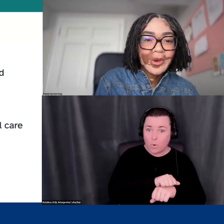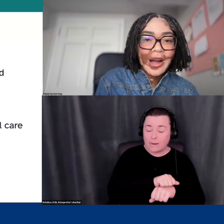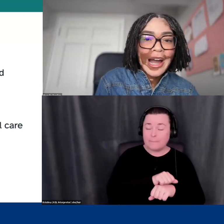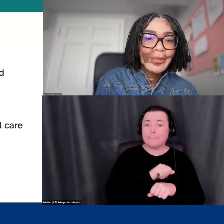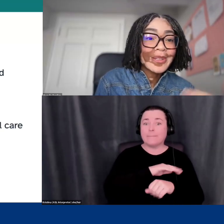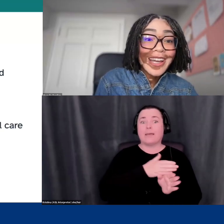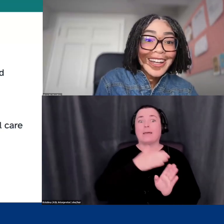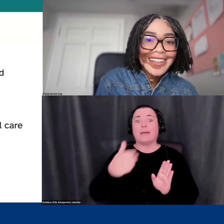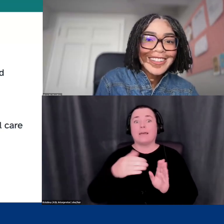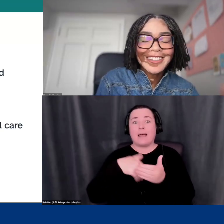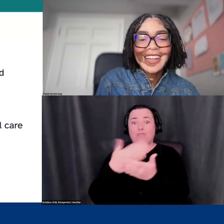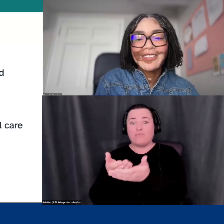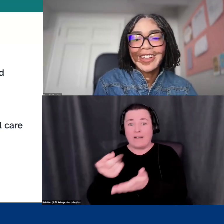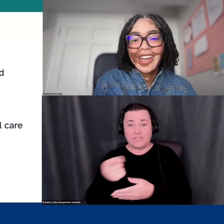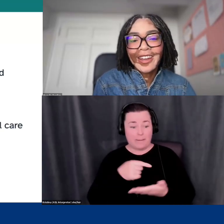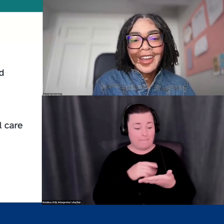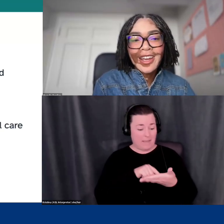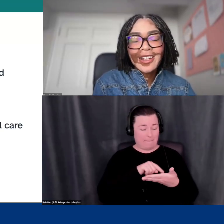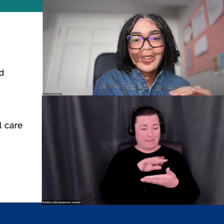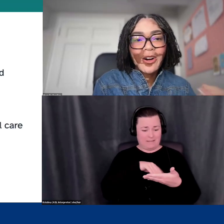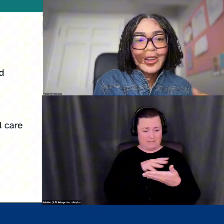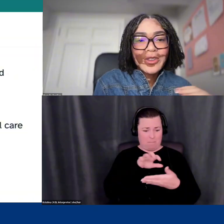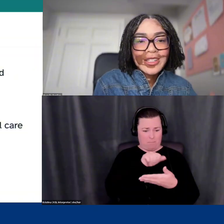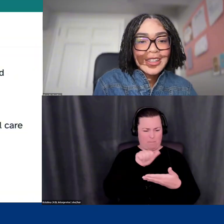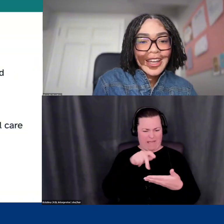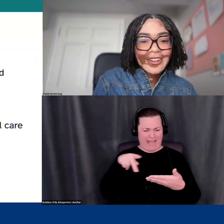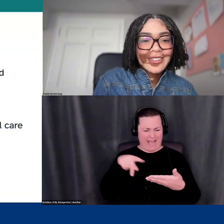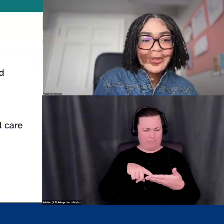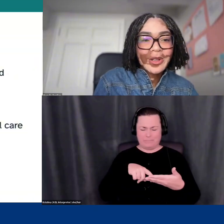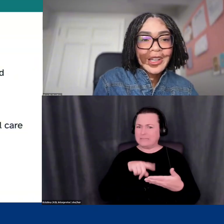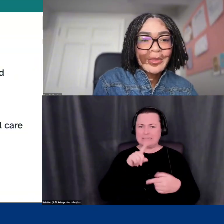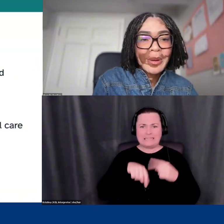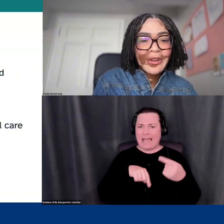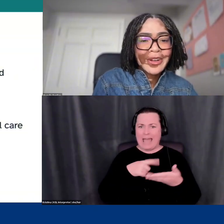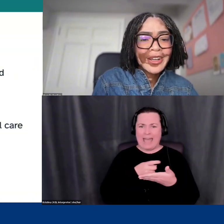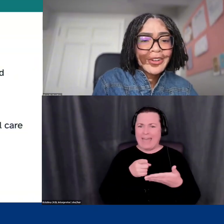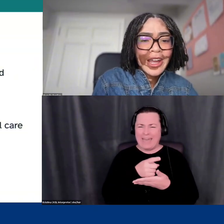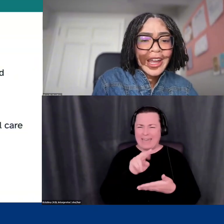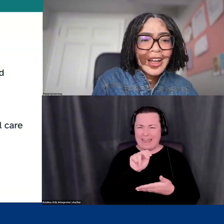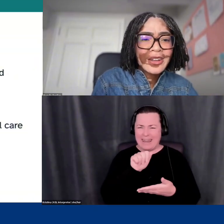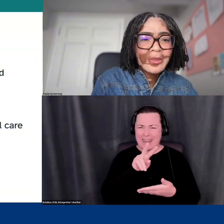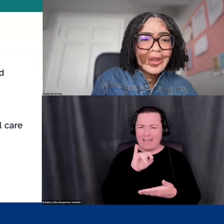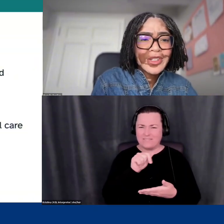virtual app? Is that easy to navigate? And so all of these layers are really compounded and create a number